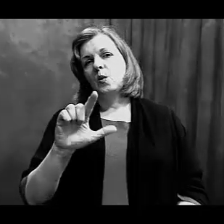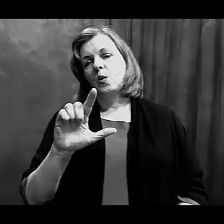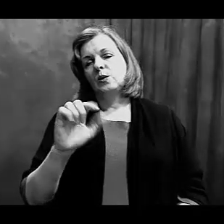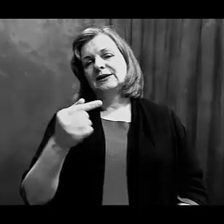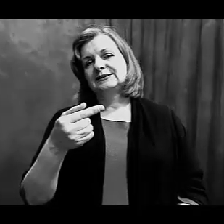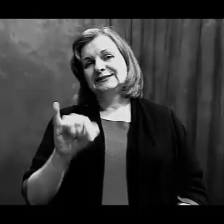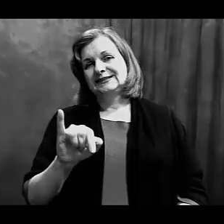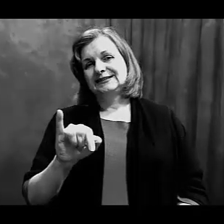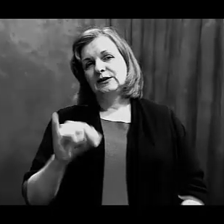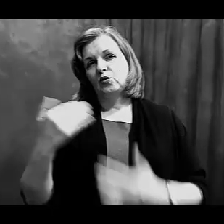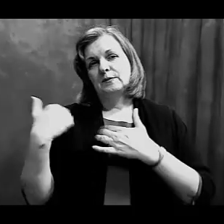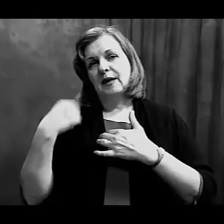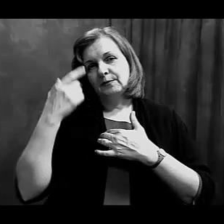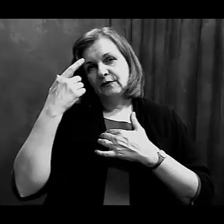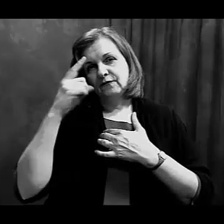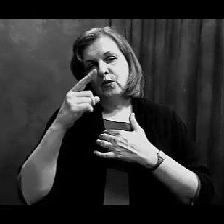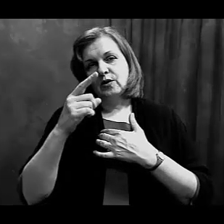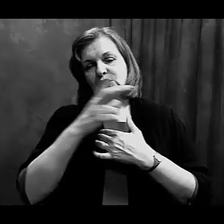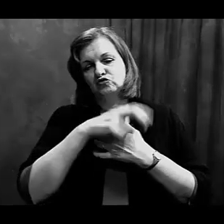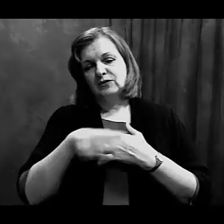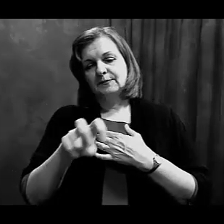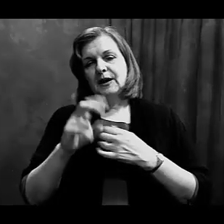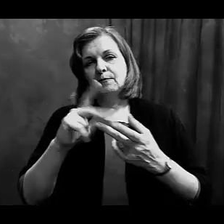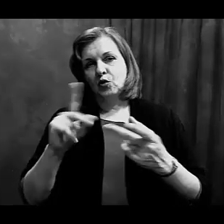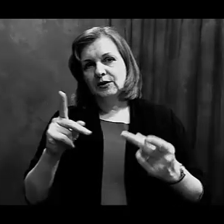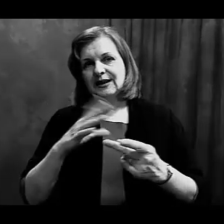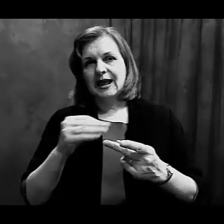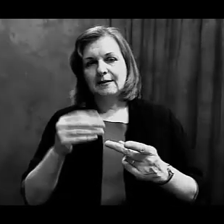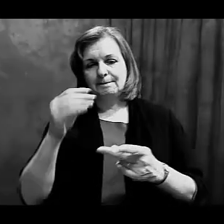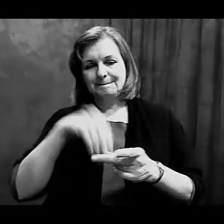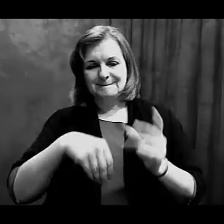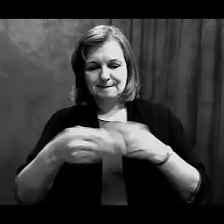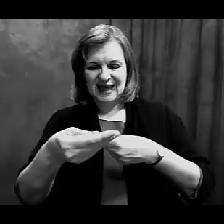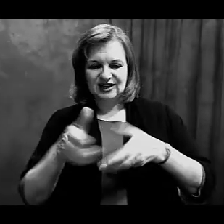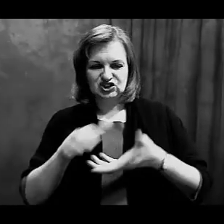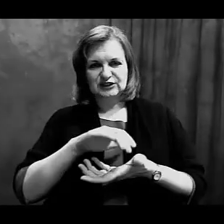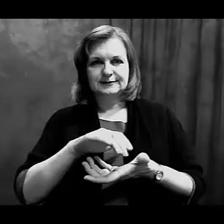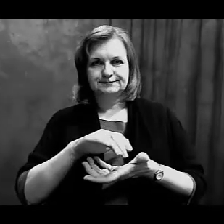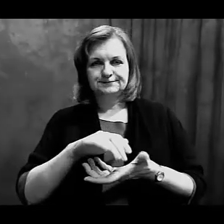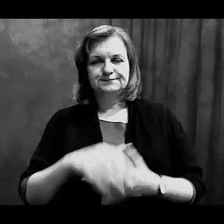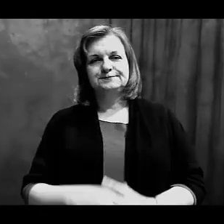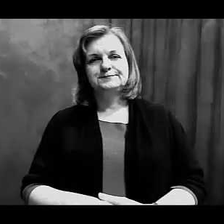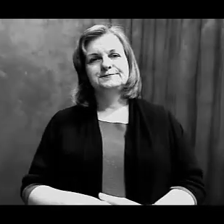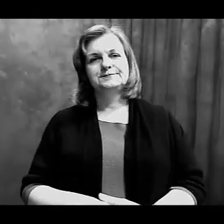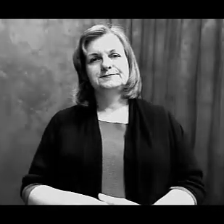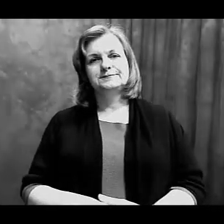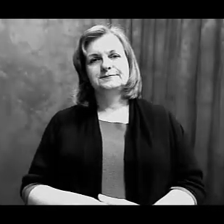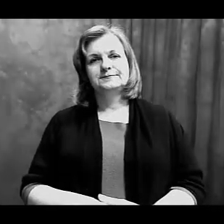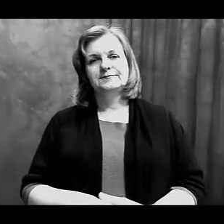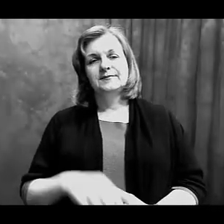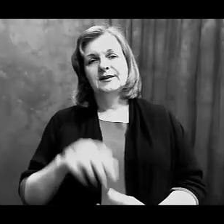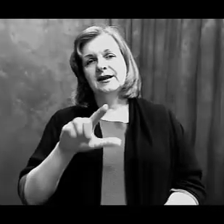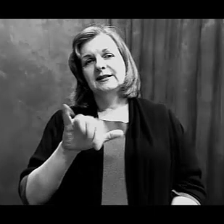Golgi is responsible for protein transport and packaging